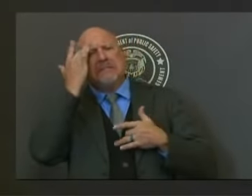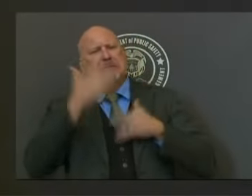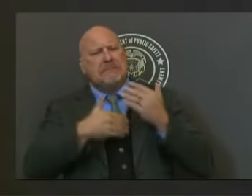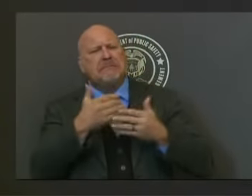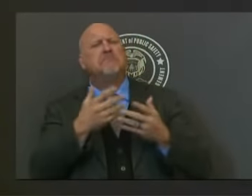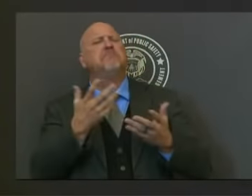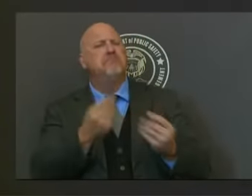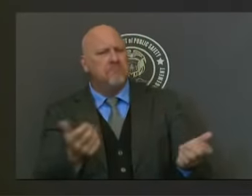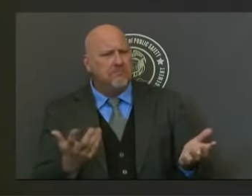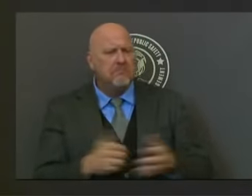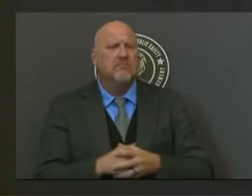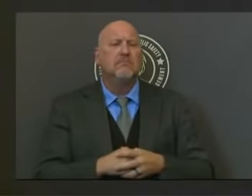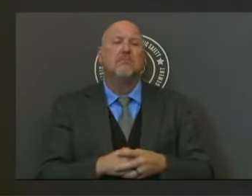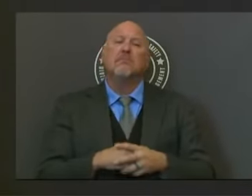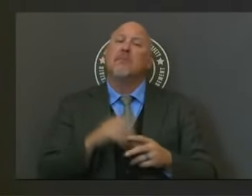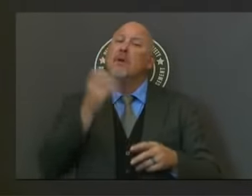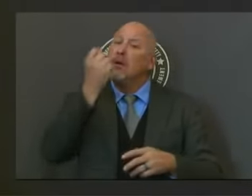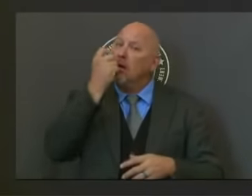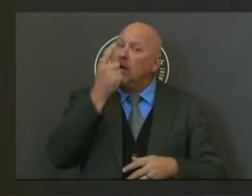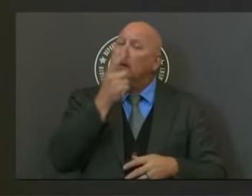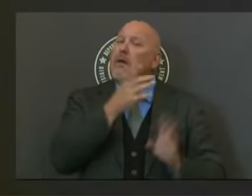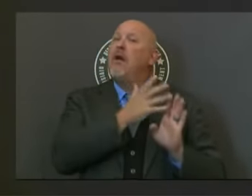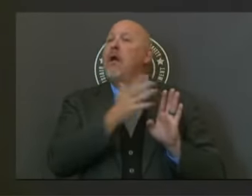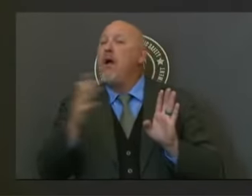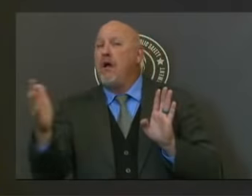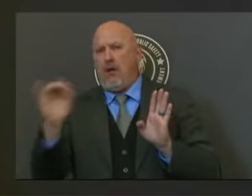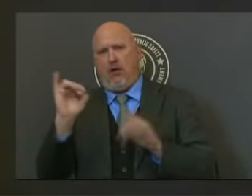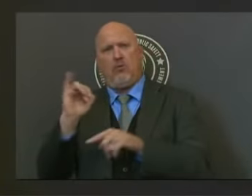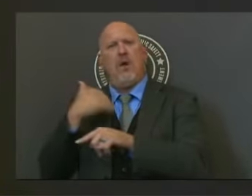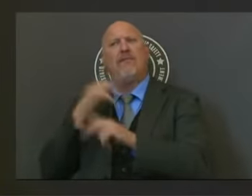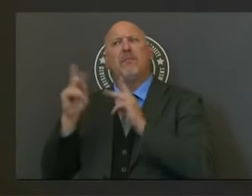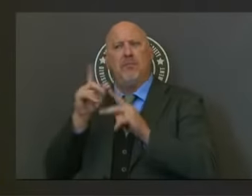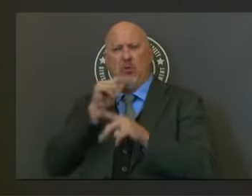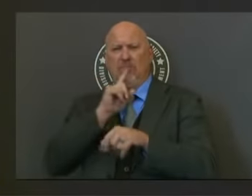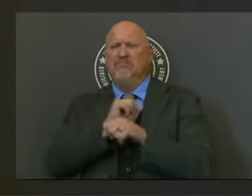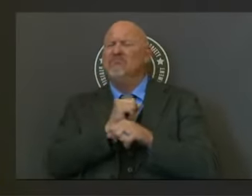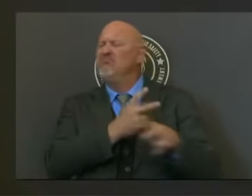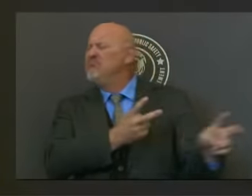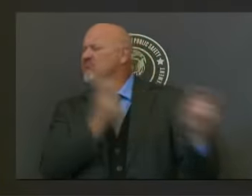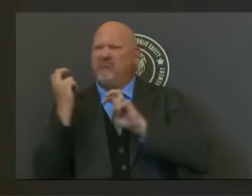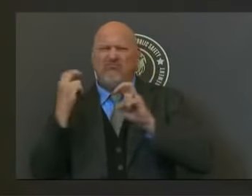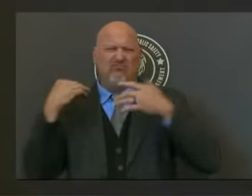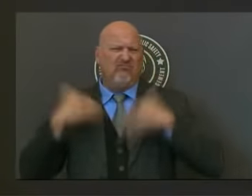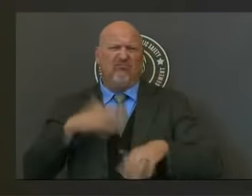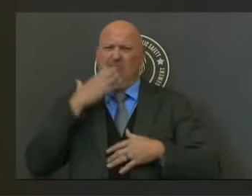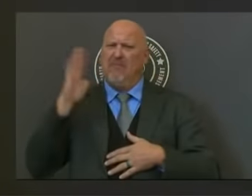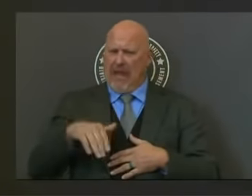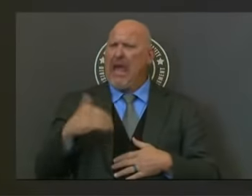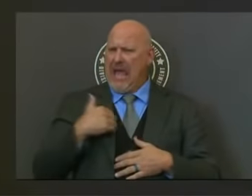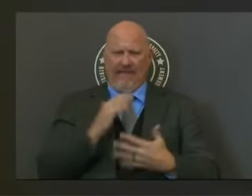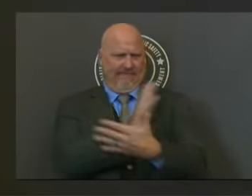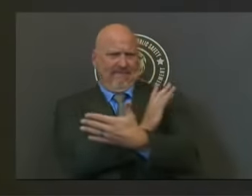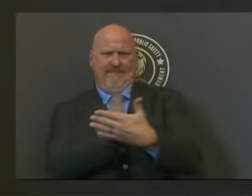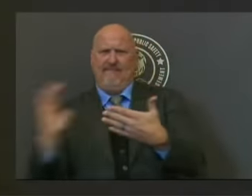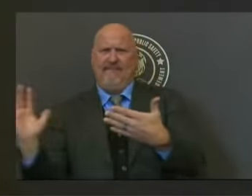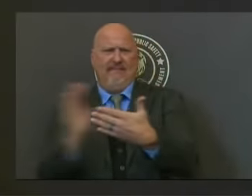symptoms so it kind of runs the gauntlet gauntlet this far as